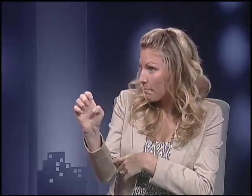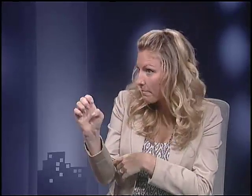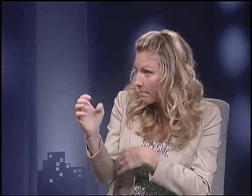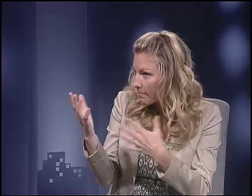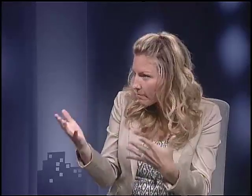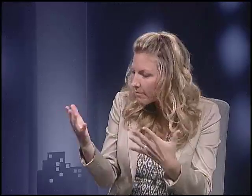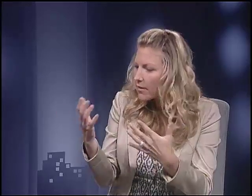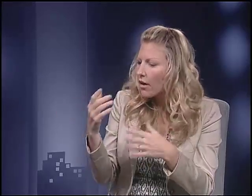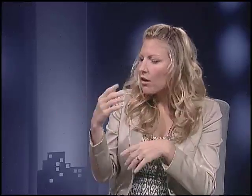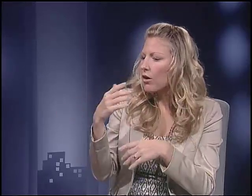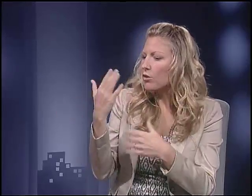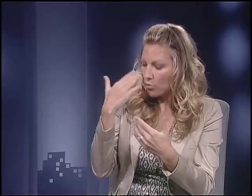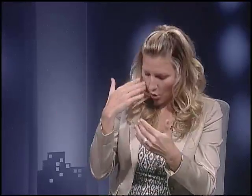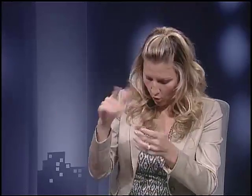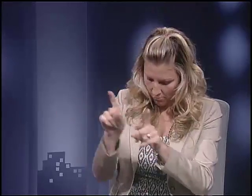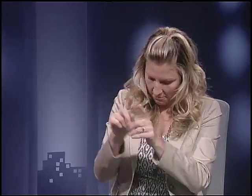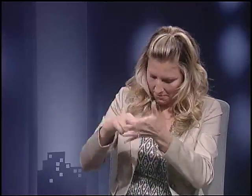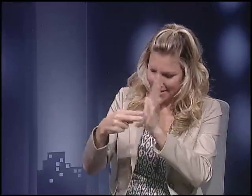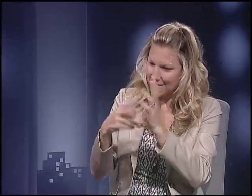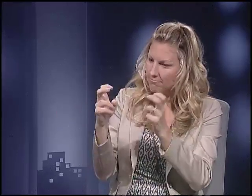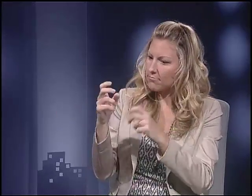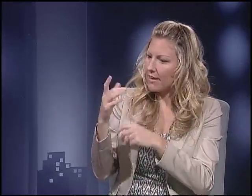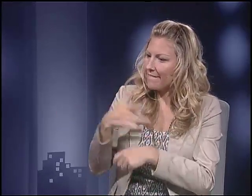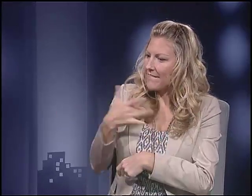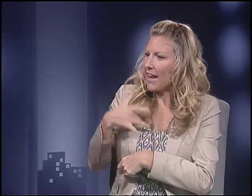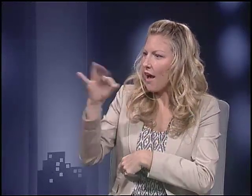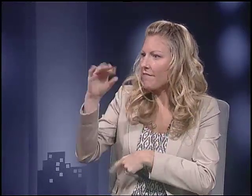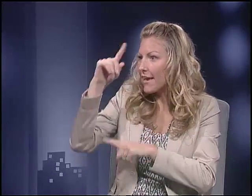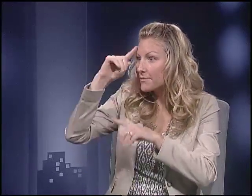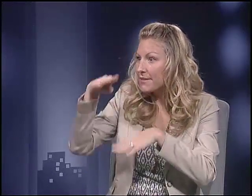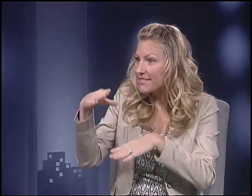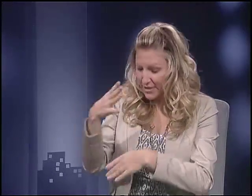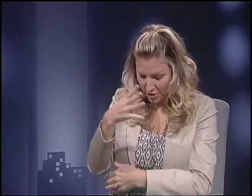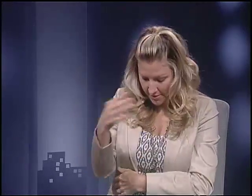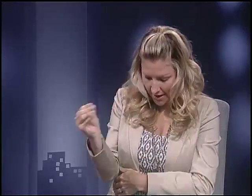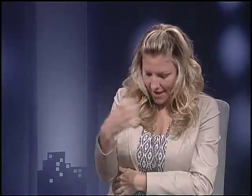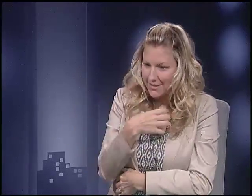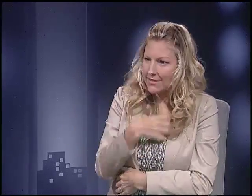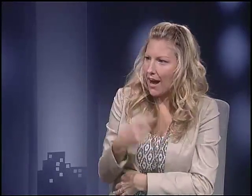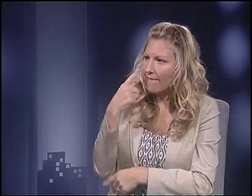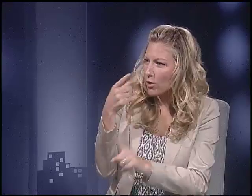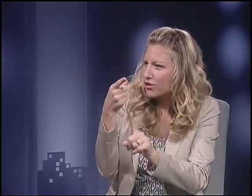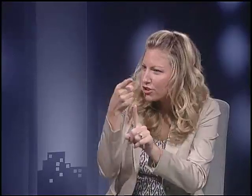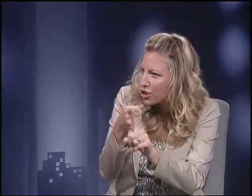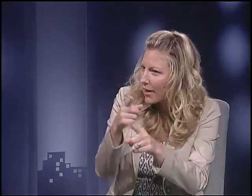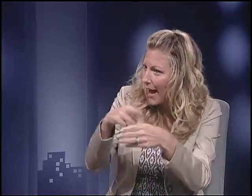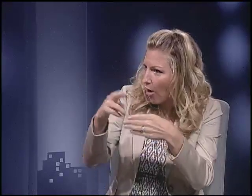you say you're not a fan of hope meaning a feeling of expectation, desire